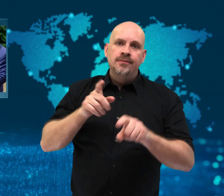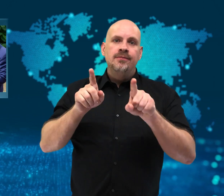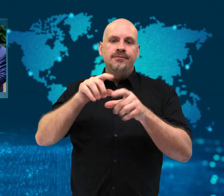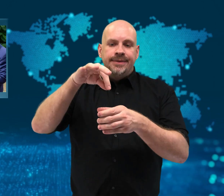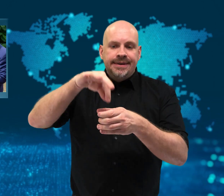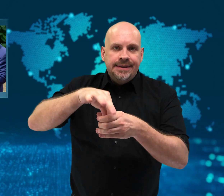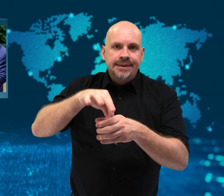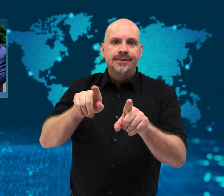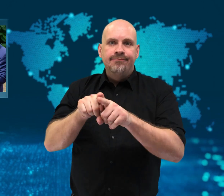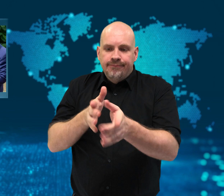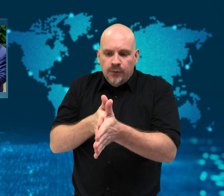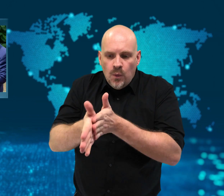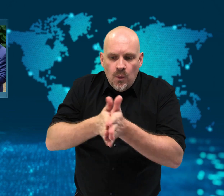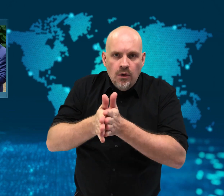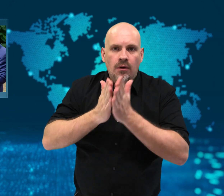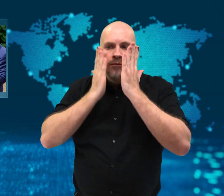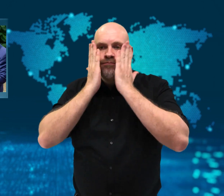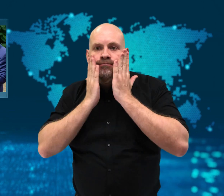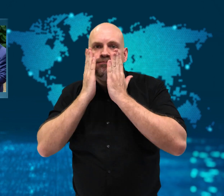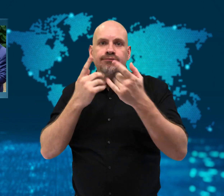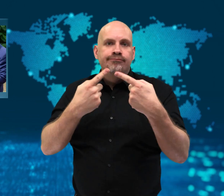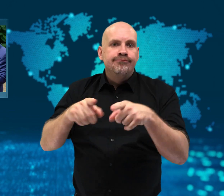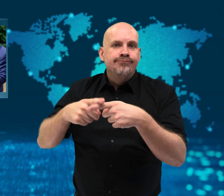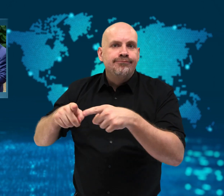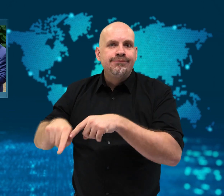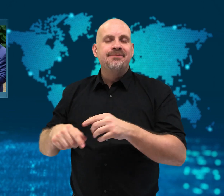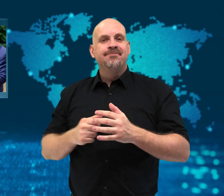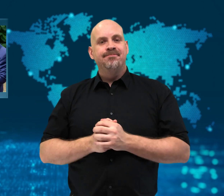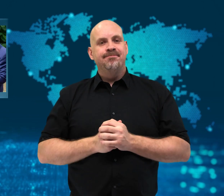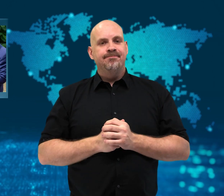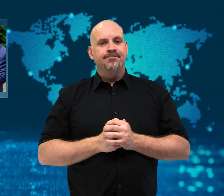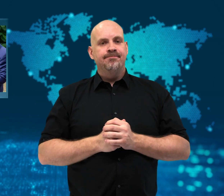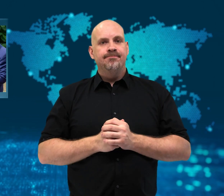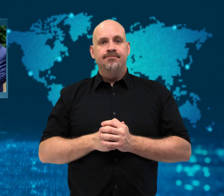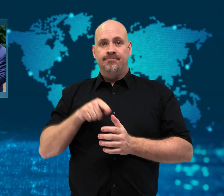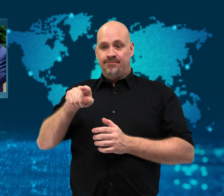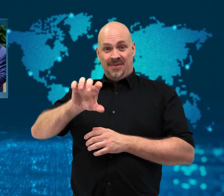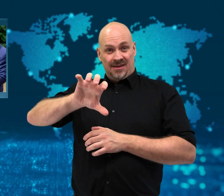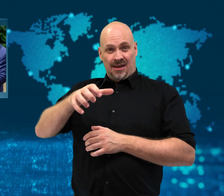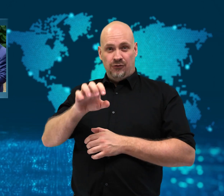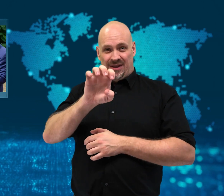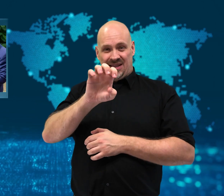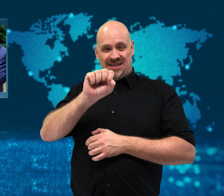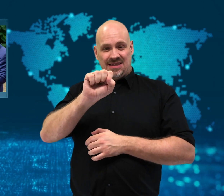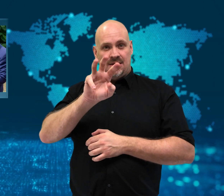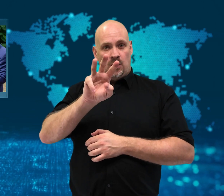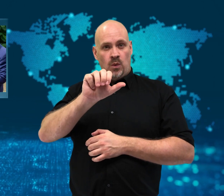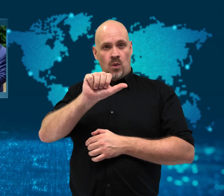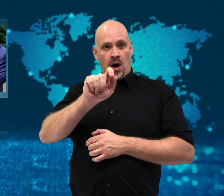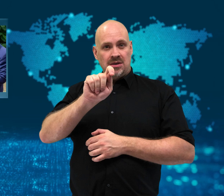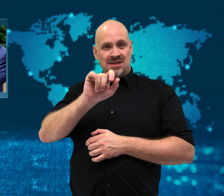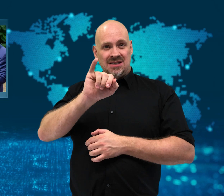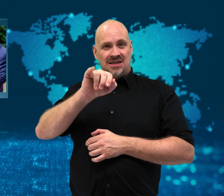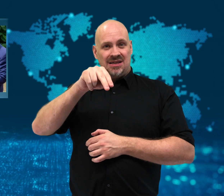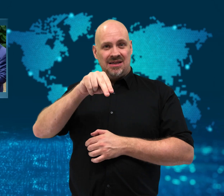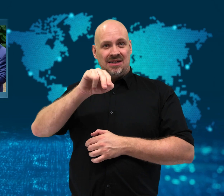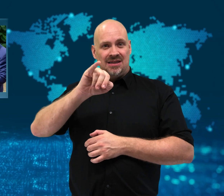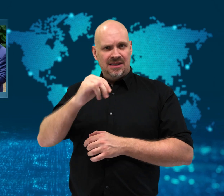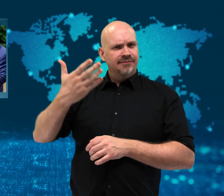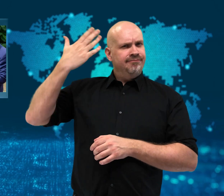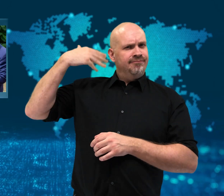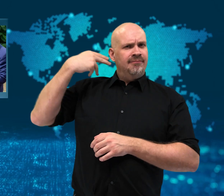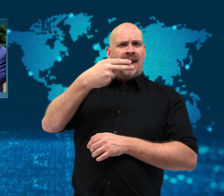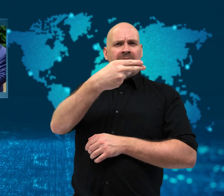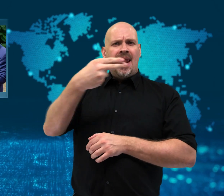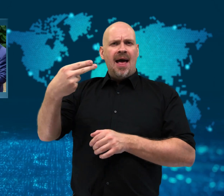Eswatini, a small African country in southern Africa,